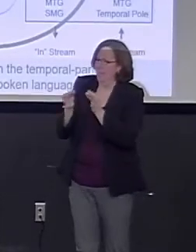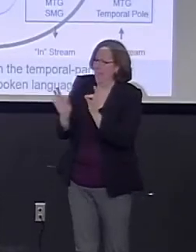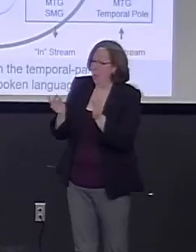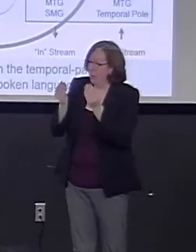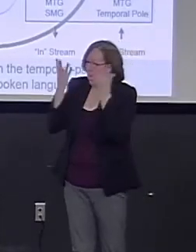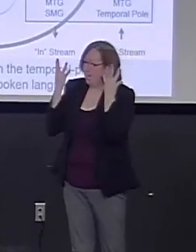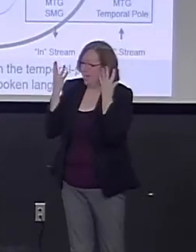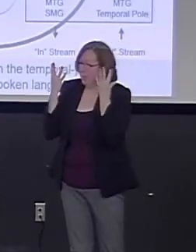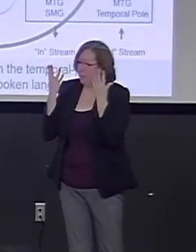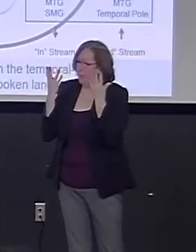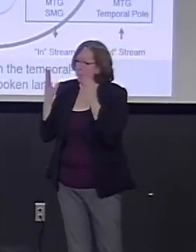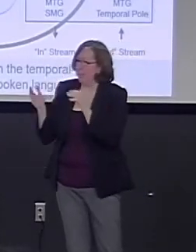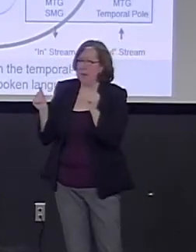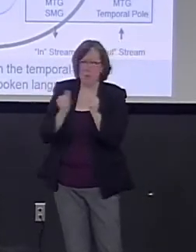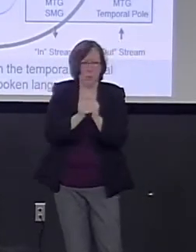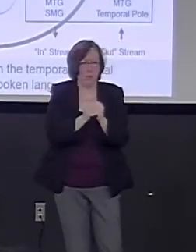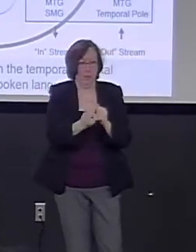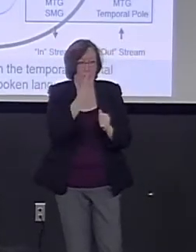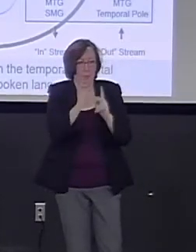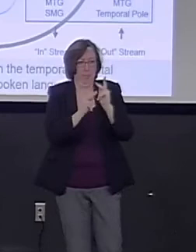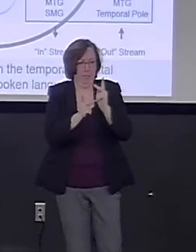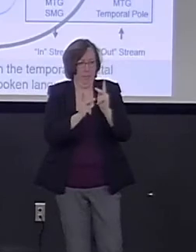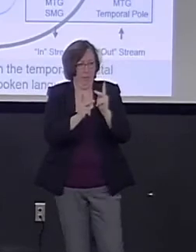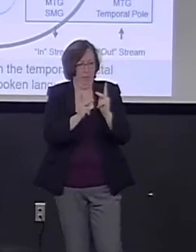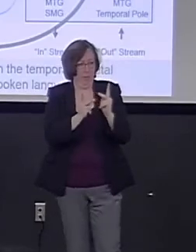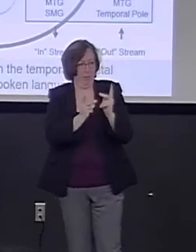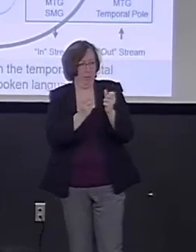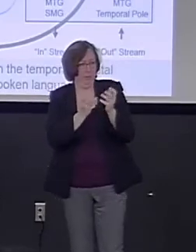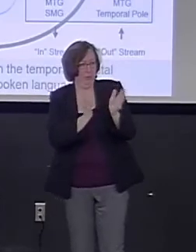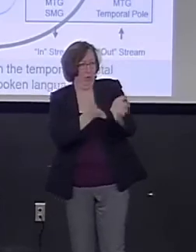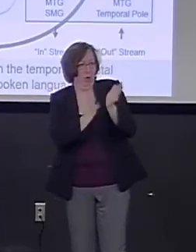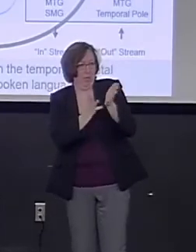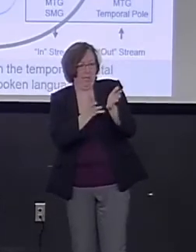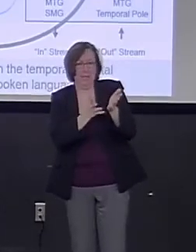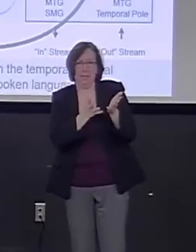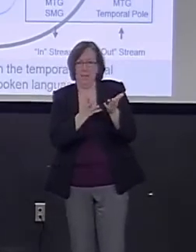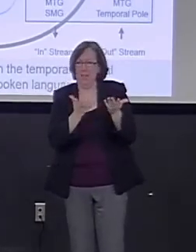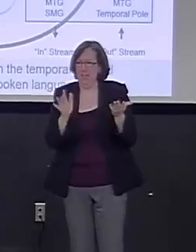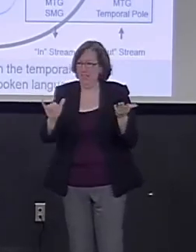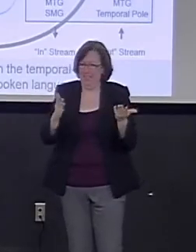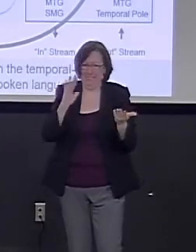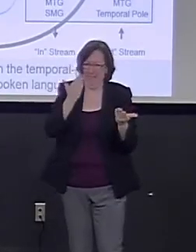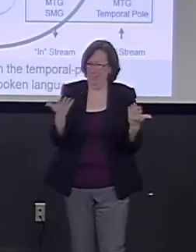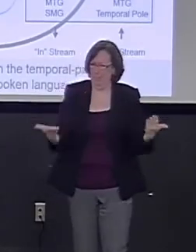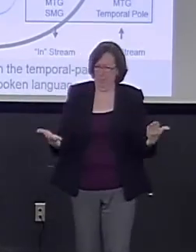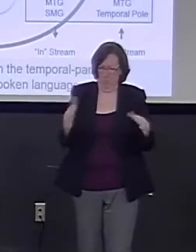They're so overlapping that I want to see what is the causal or subtraction?